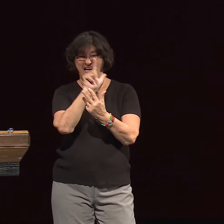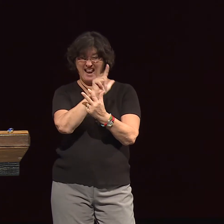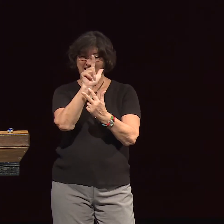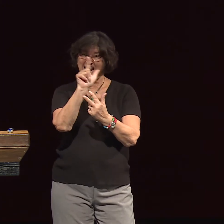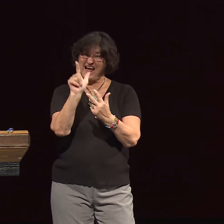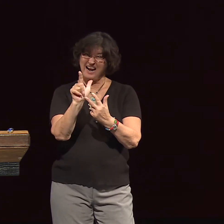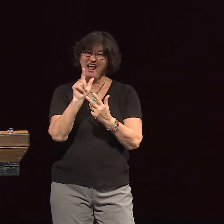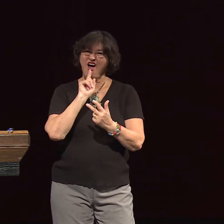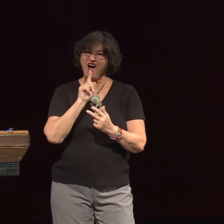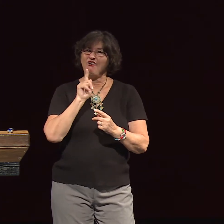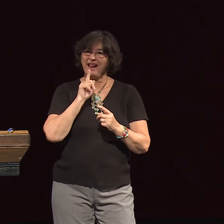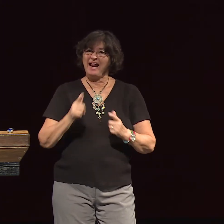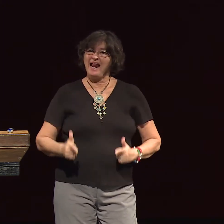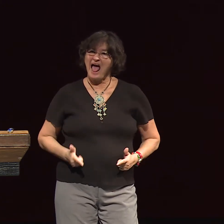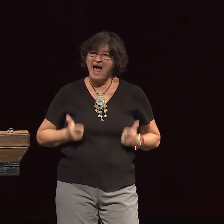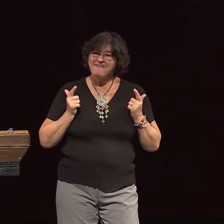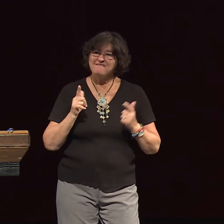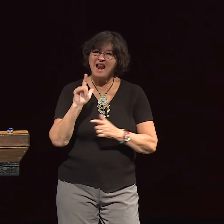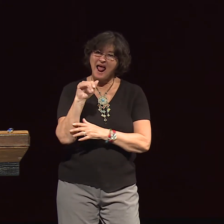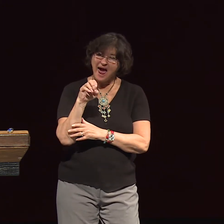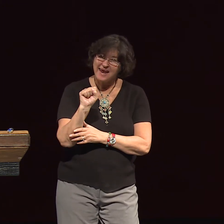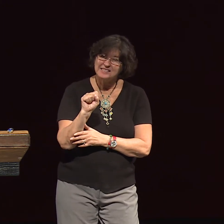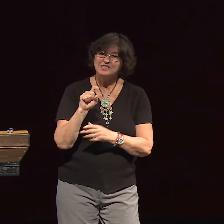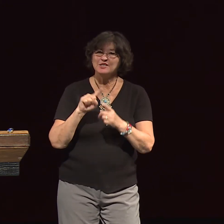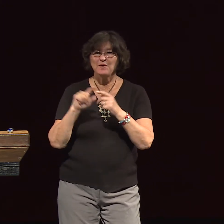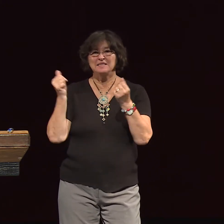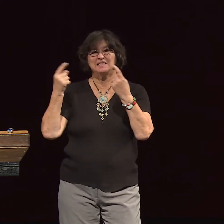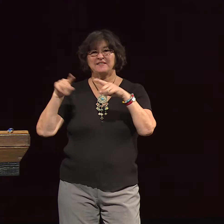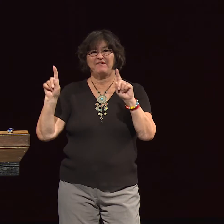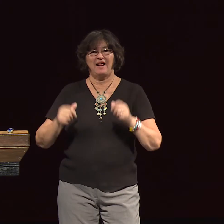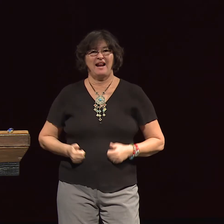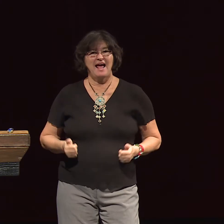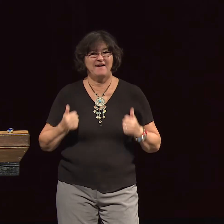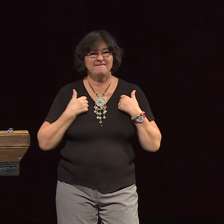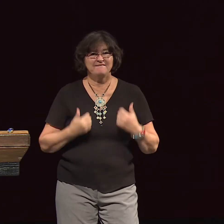and language really lends itself to this learning.